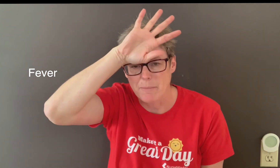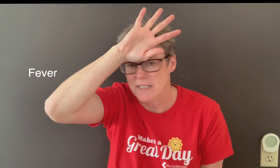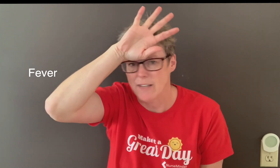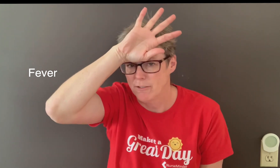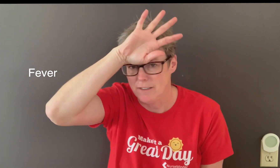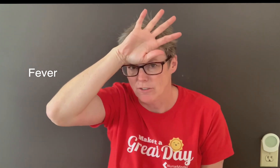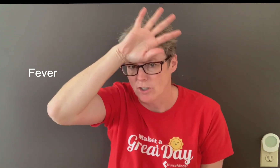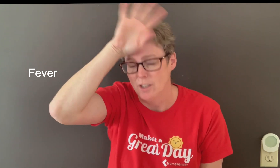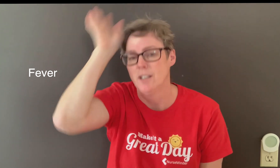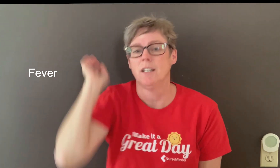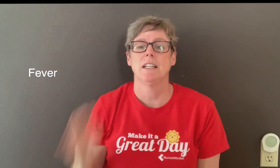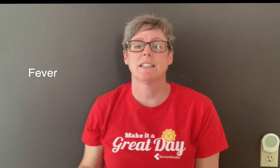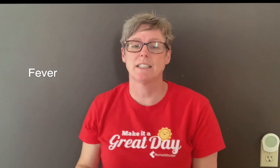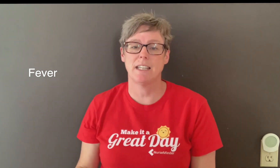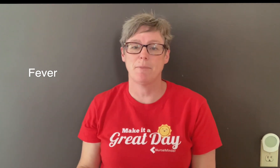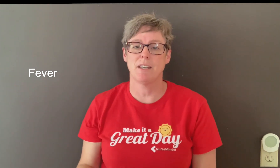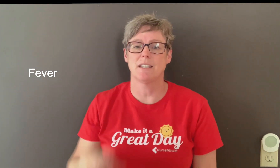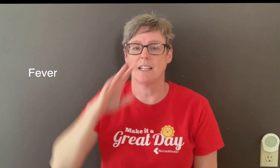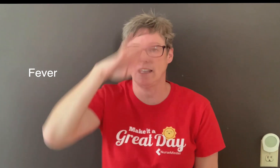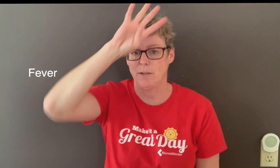must have a fever! It's the same thing in sign language